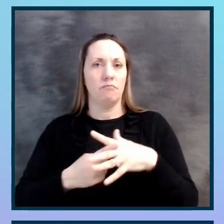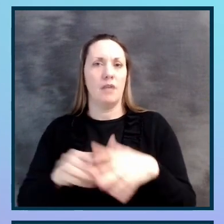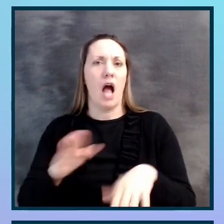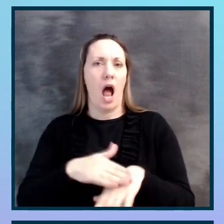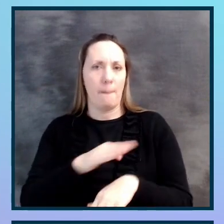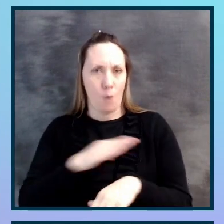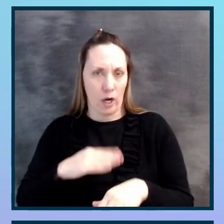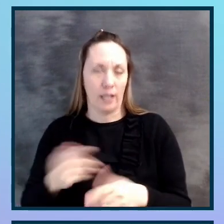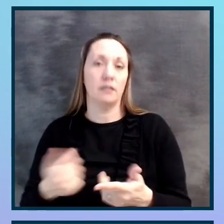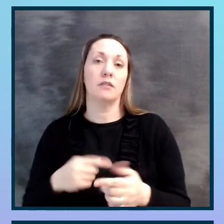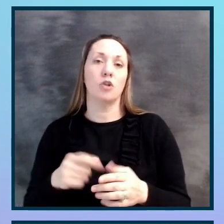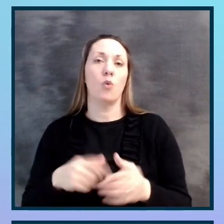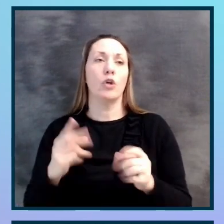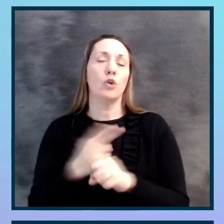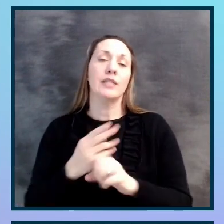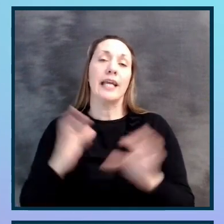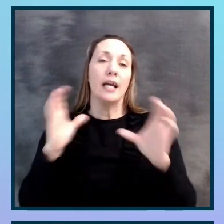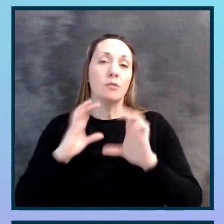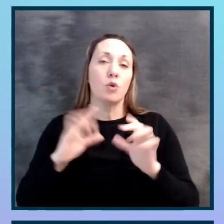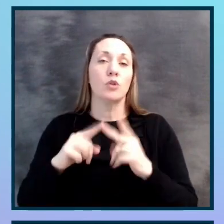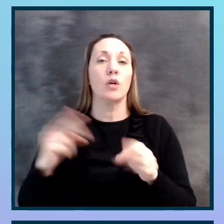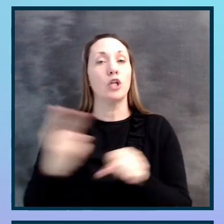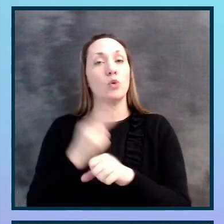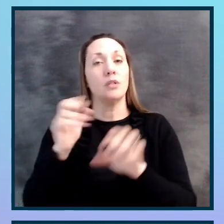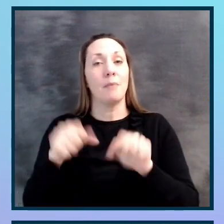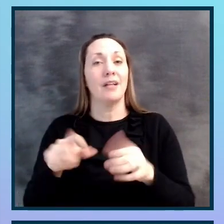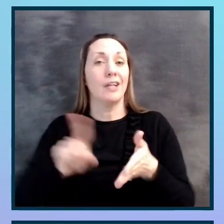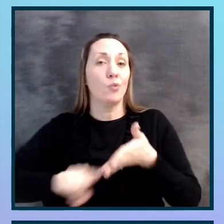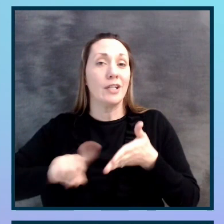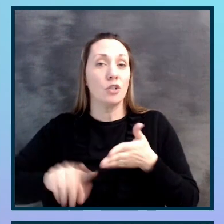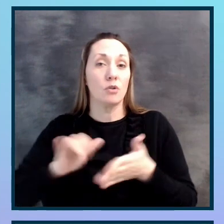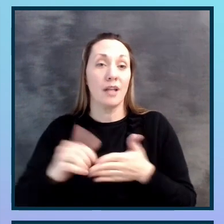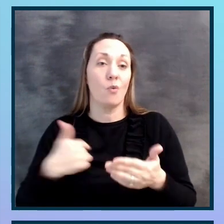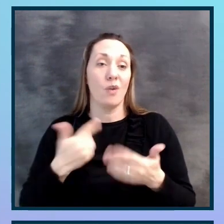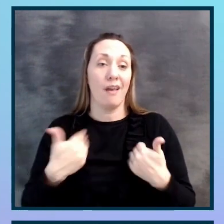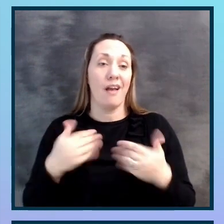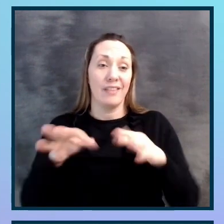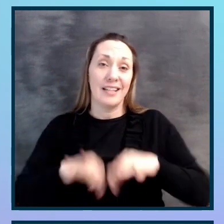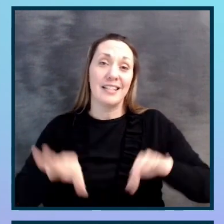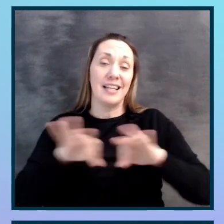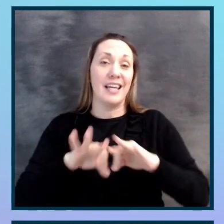in exploratory and usability research, so that we have these key empathy building moments